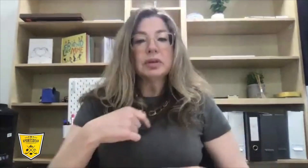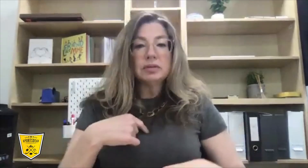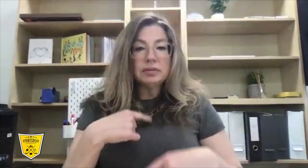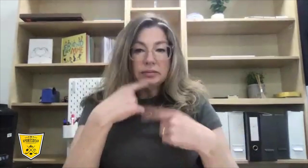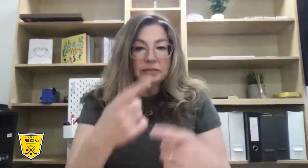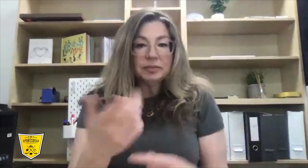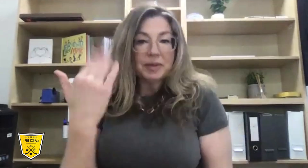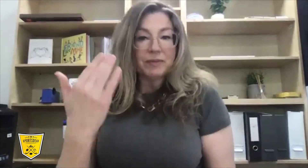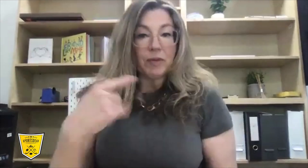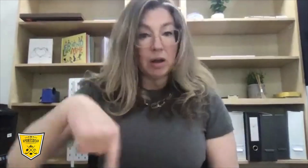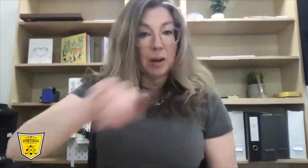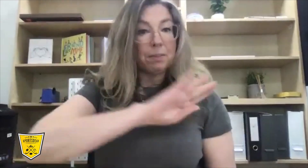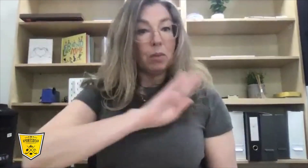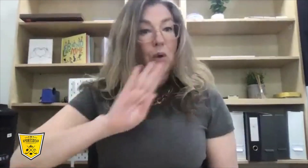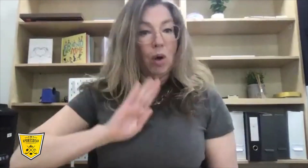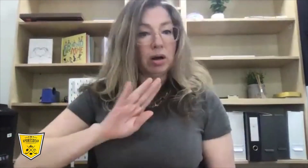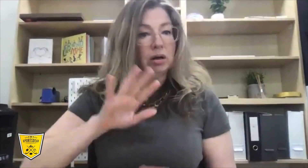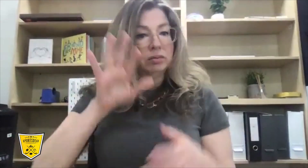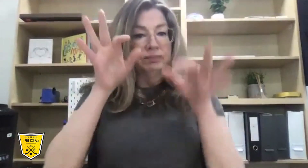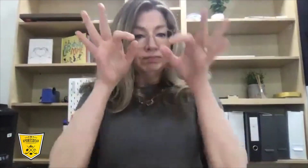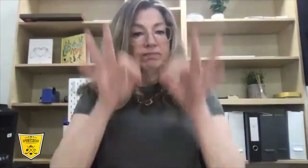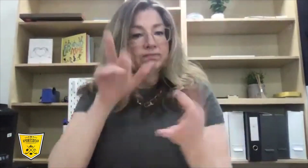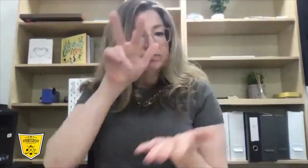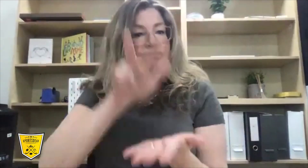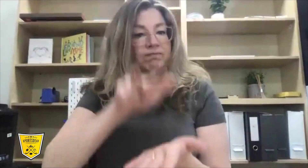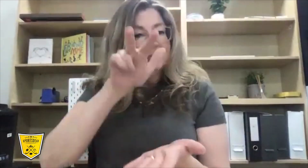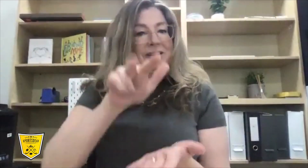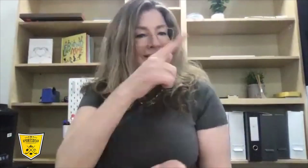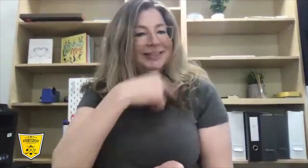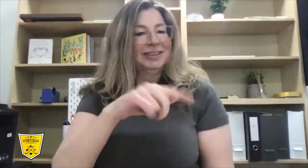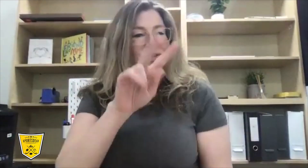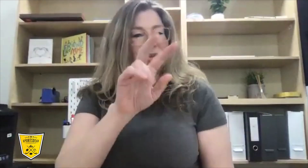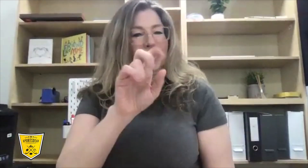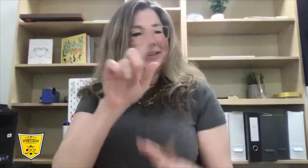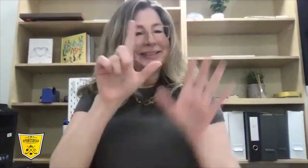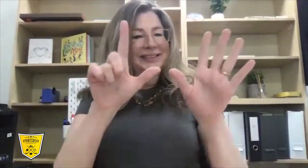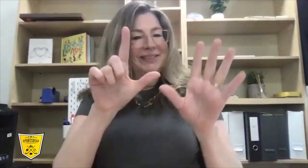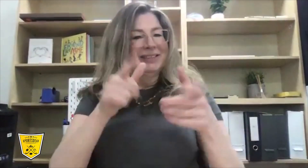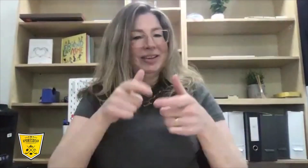When the board was elected in 2017 at Congress,